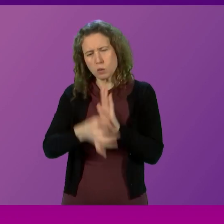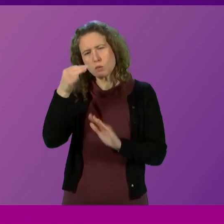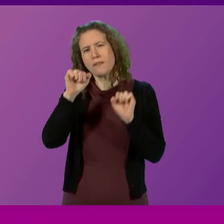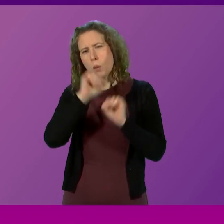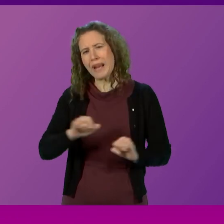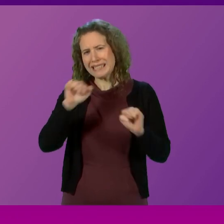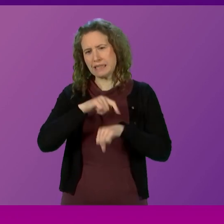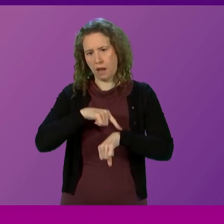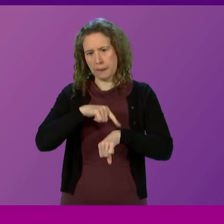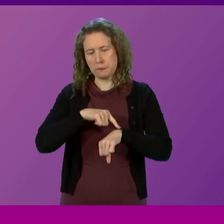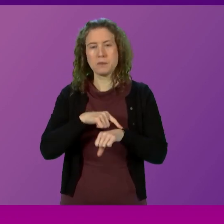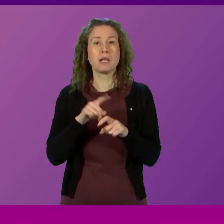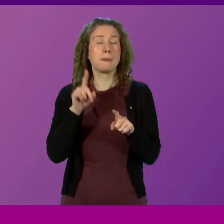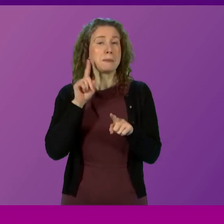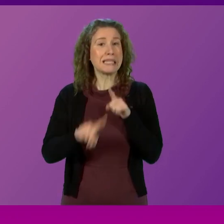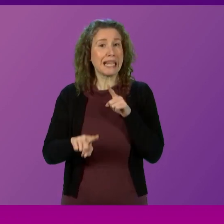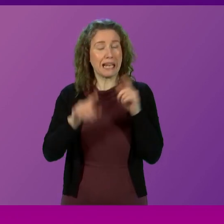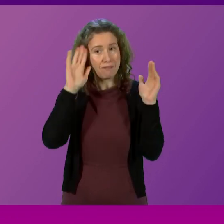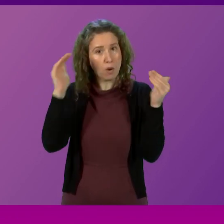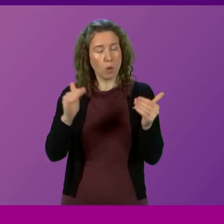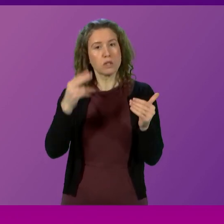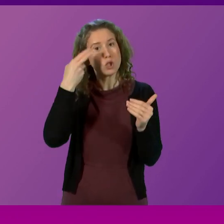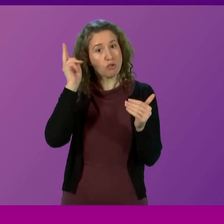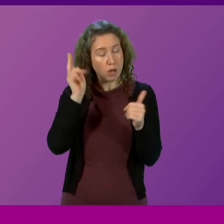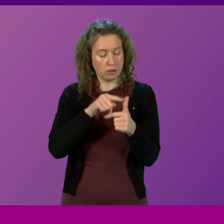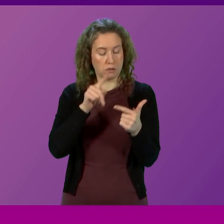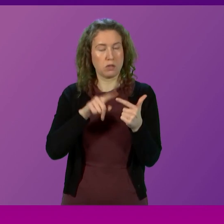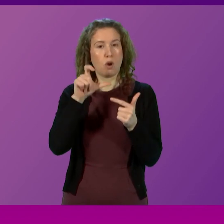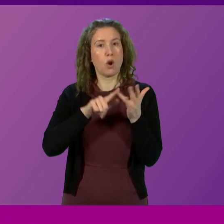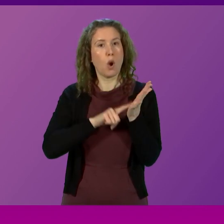times. That investment is focused particularly on urology and colorectal and breast cancer,